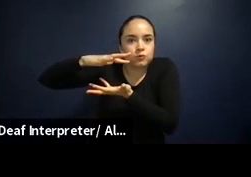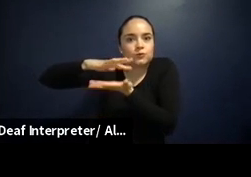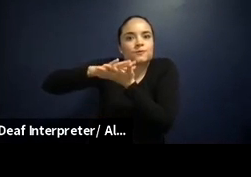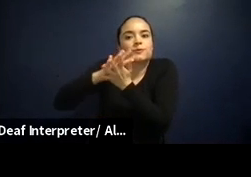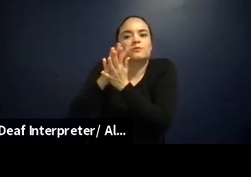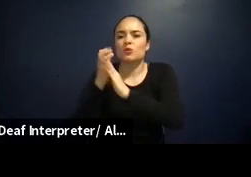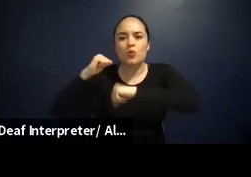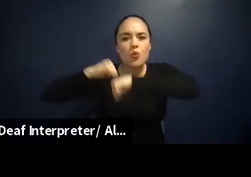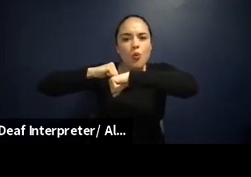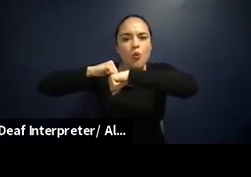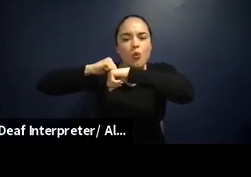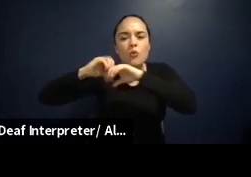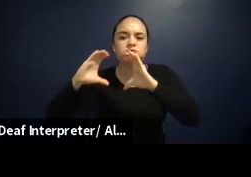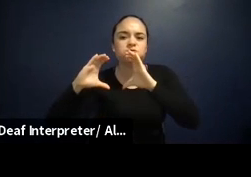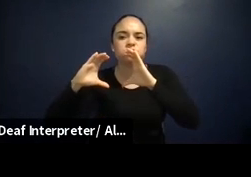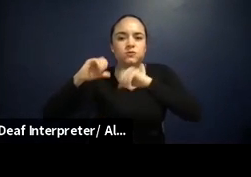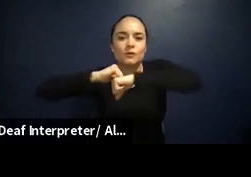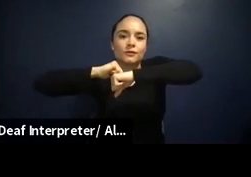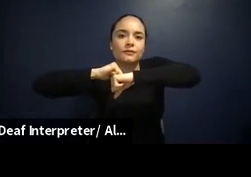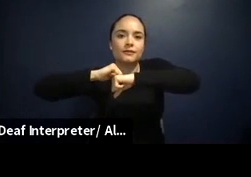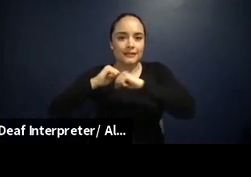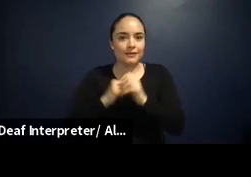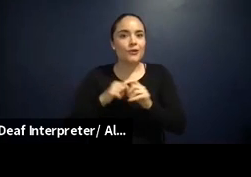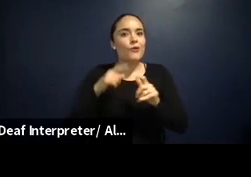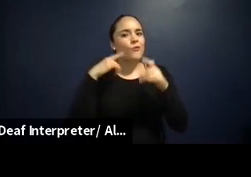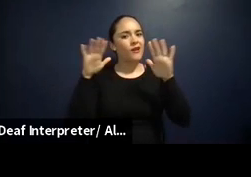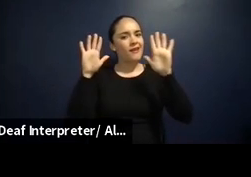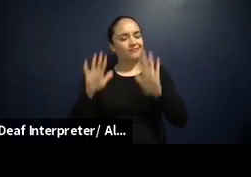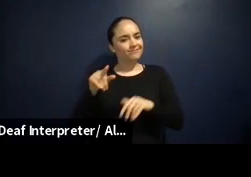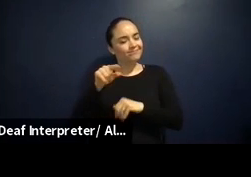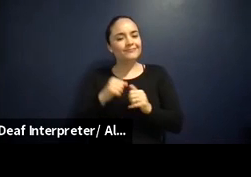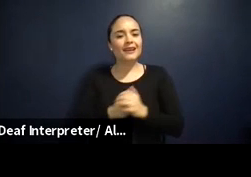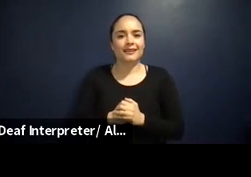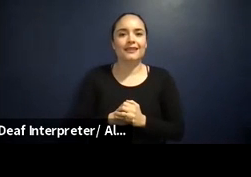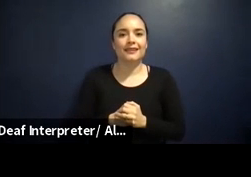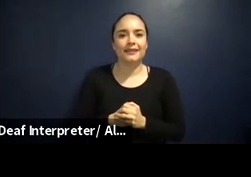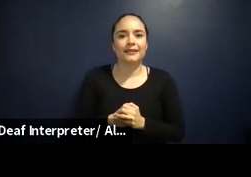rock. So that's great. [Sarah]: So sometimes when I'm wandering around in Minecraft, I can find